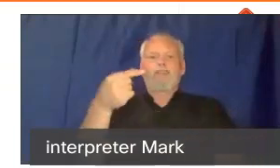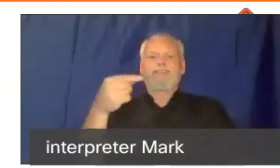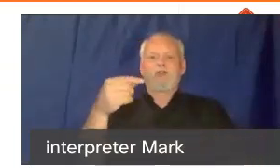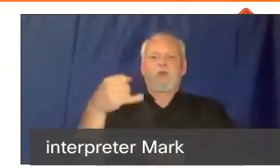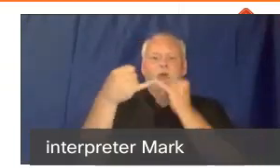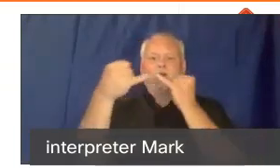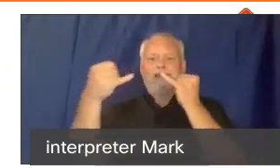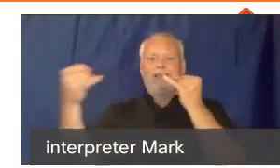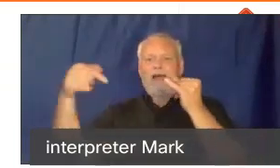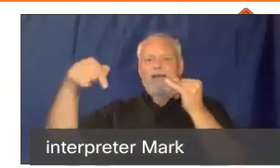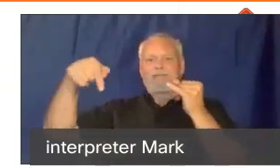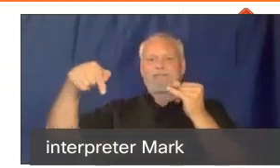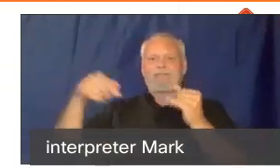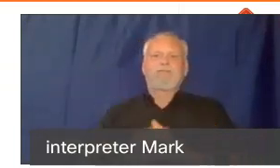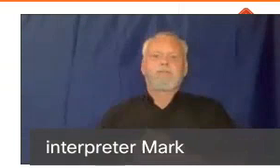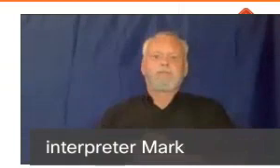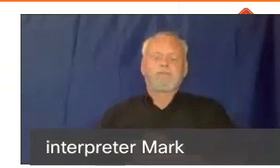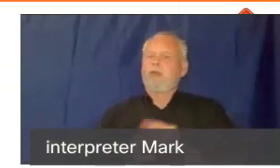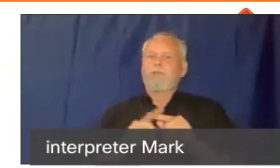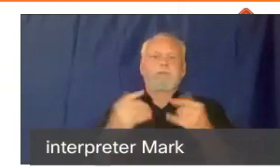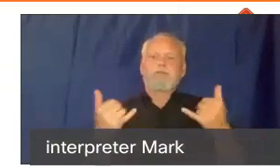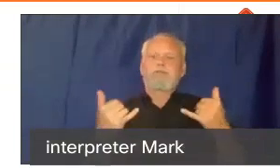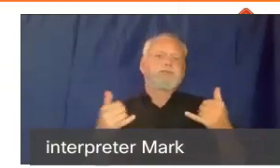But which is not currently part of this project.